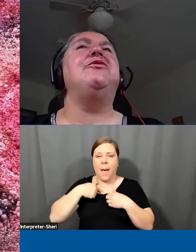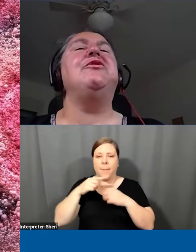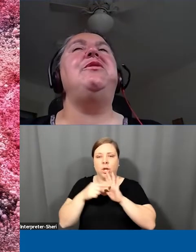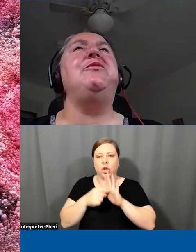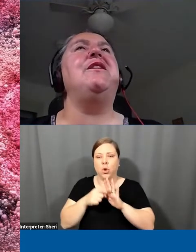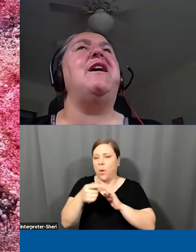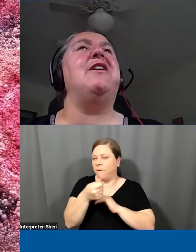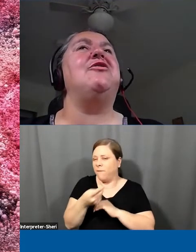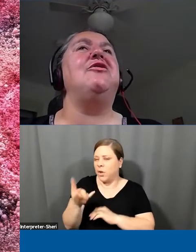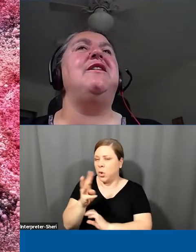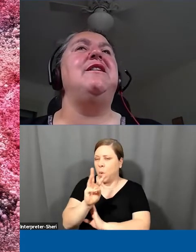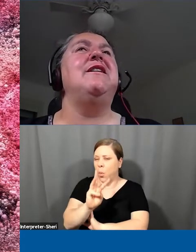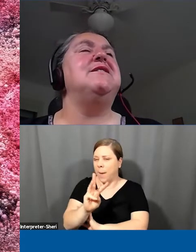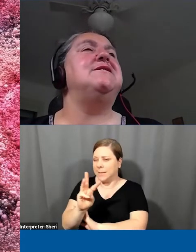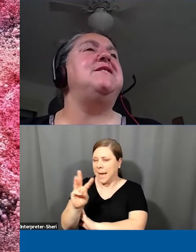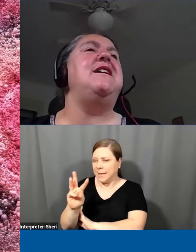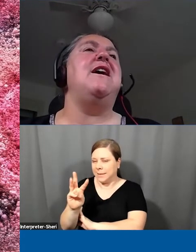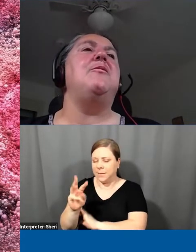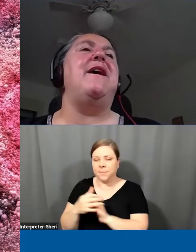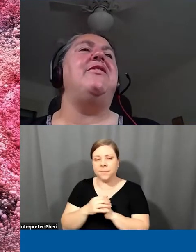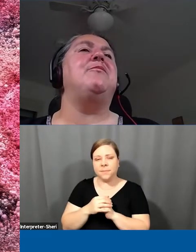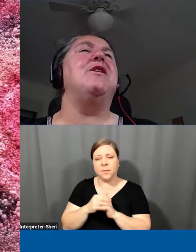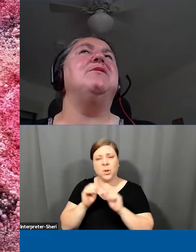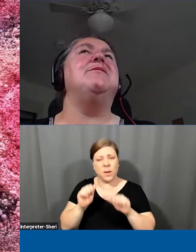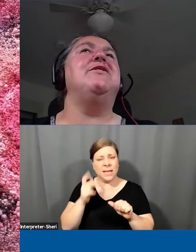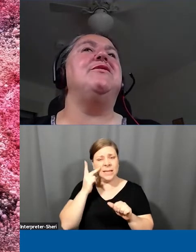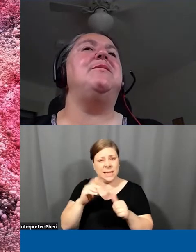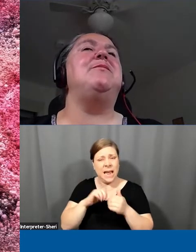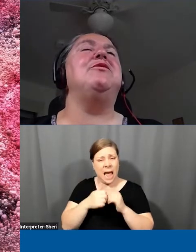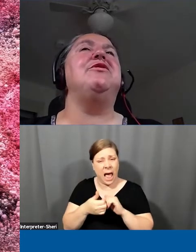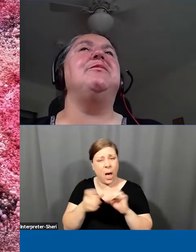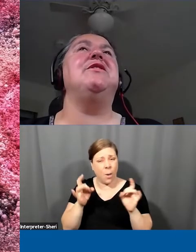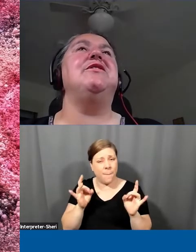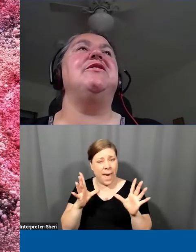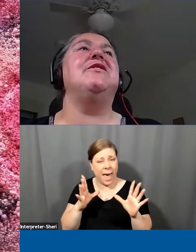so you can actually see how bad the problem is for people with disabilities.